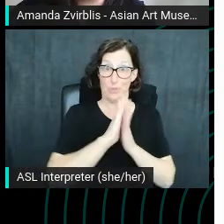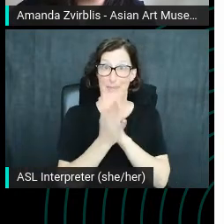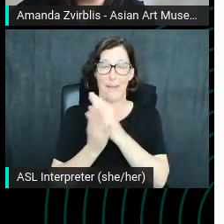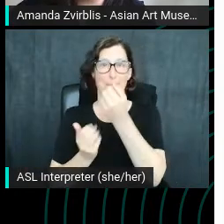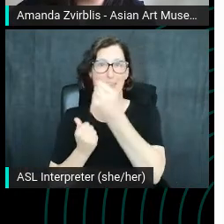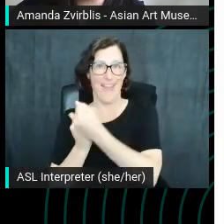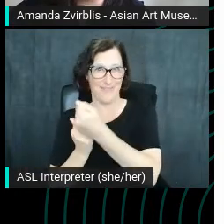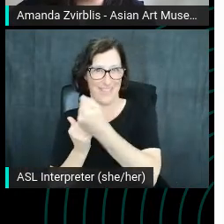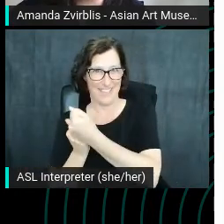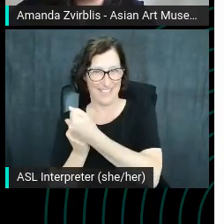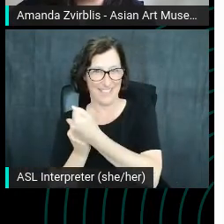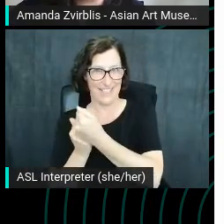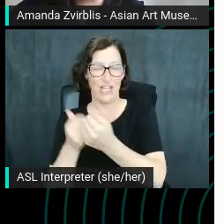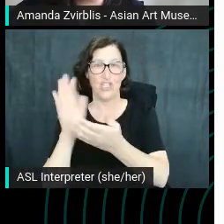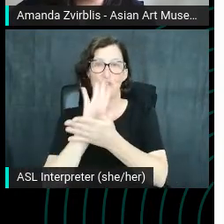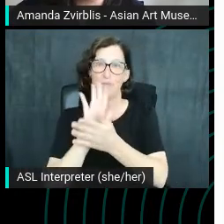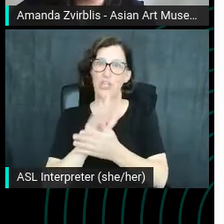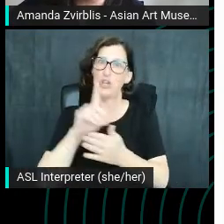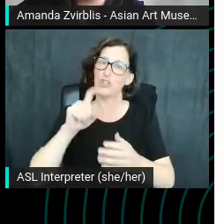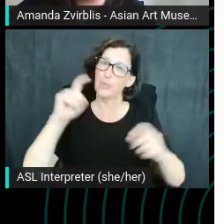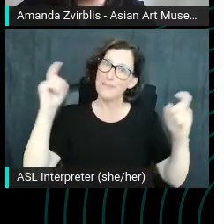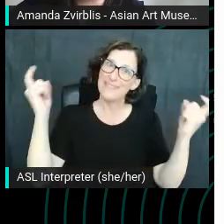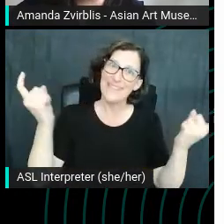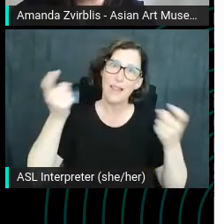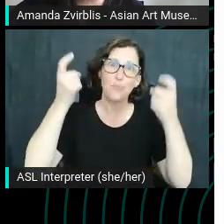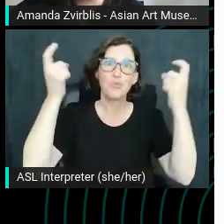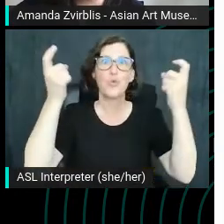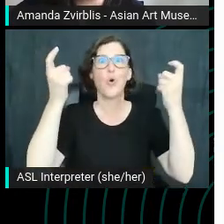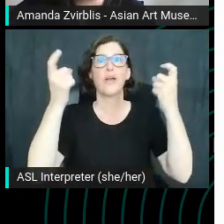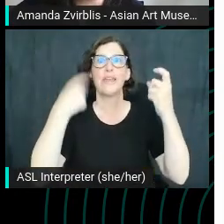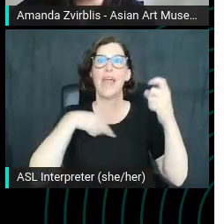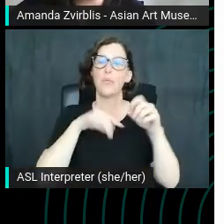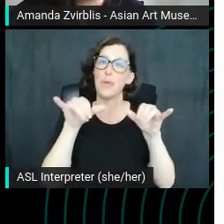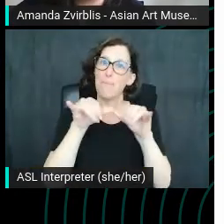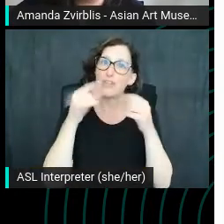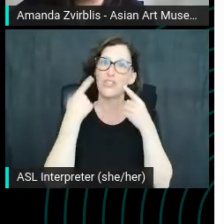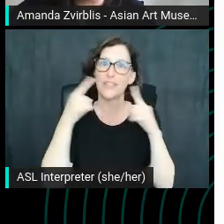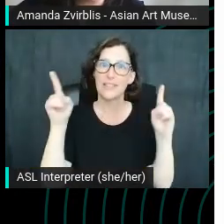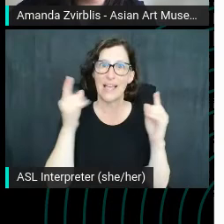So videos should be celebratory, and we measure success through sentiment,